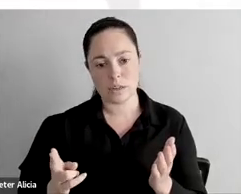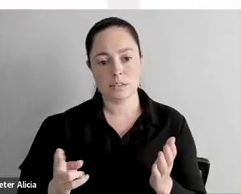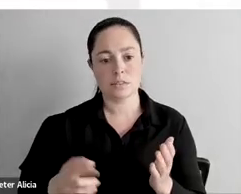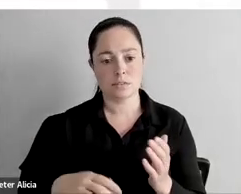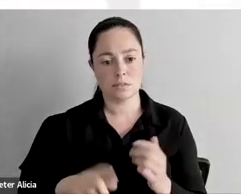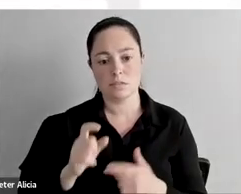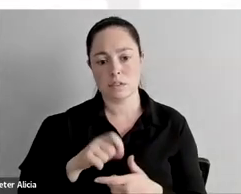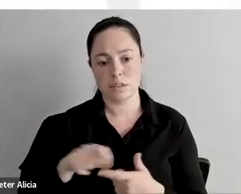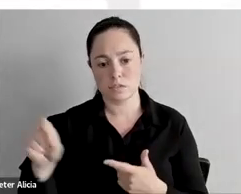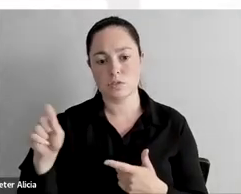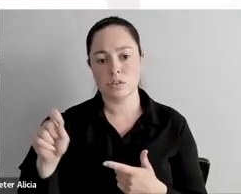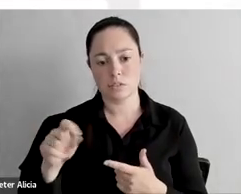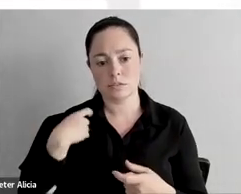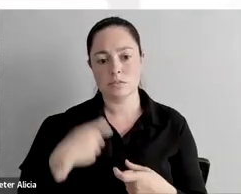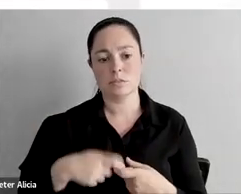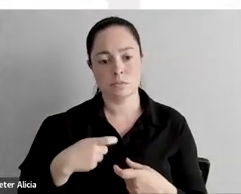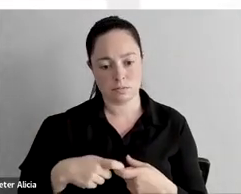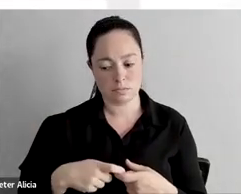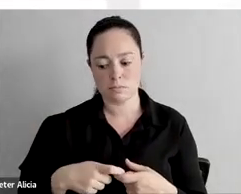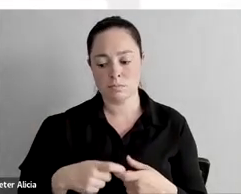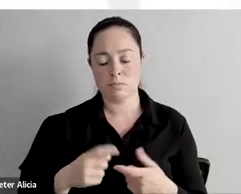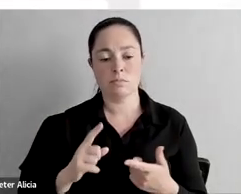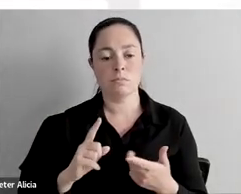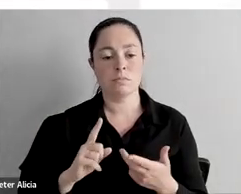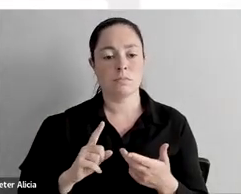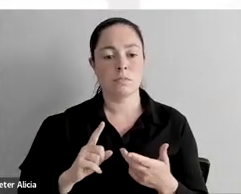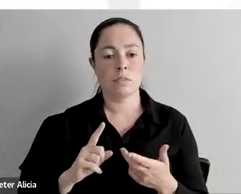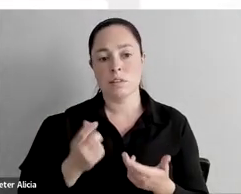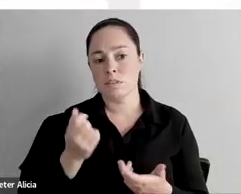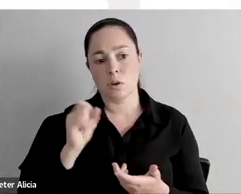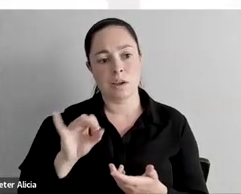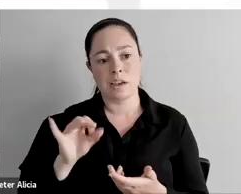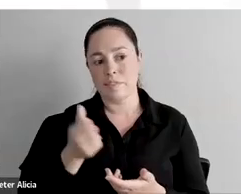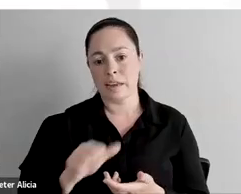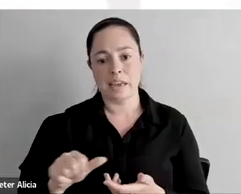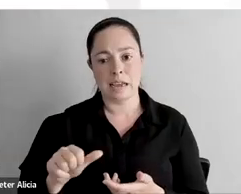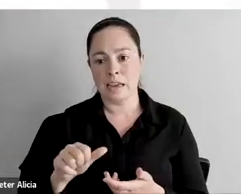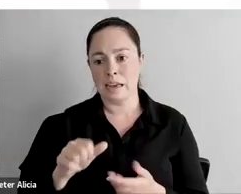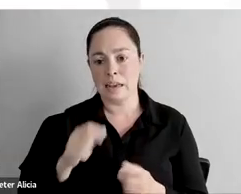There we go. And if at any point, if you're drilling down into this